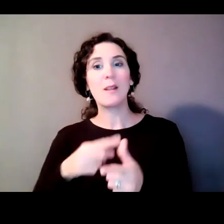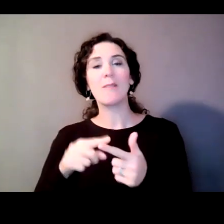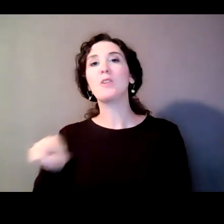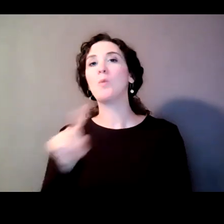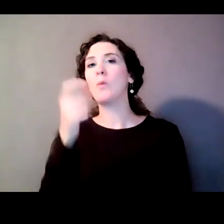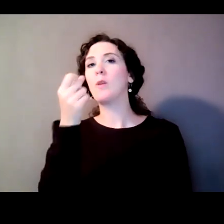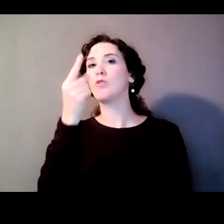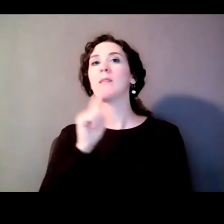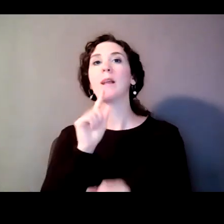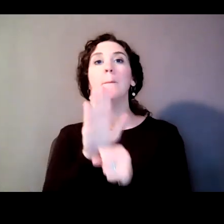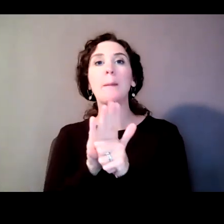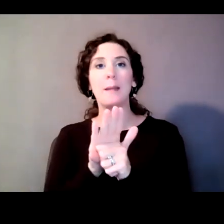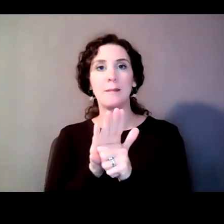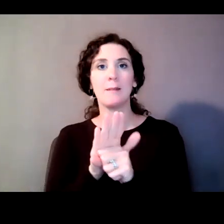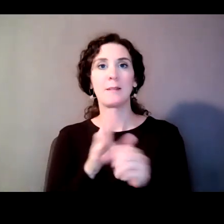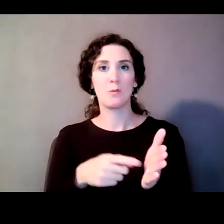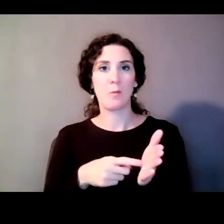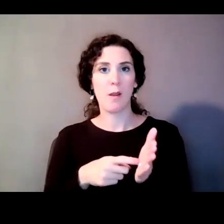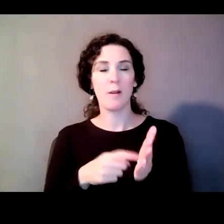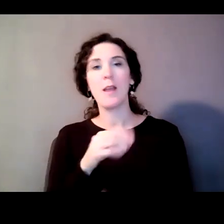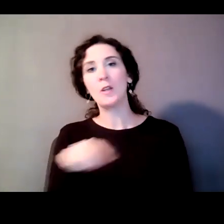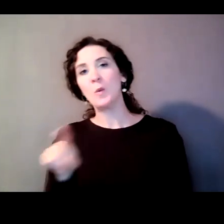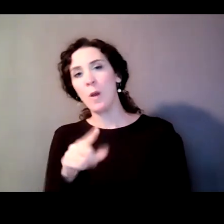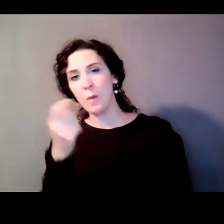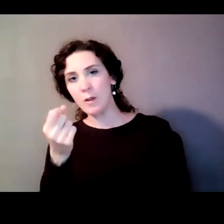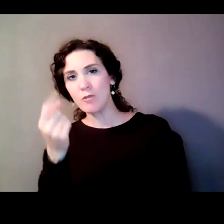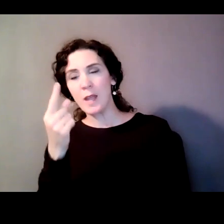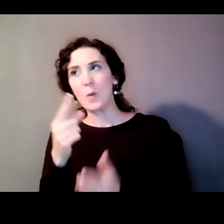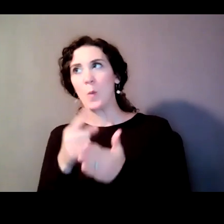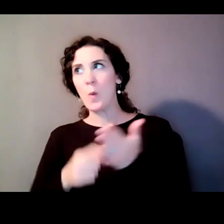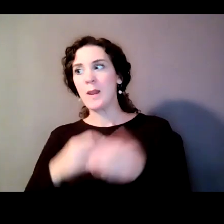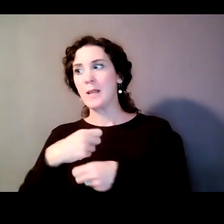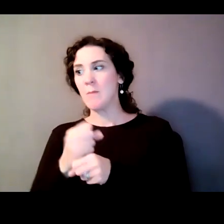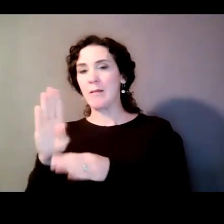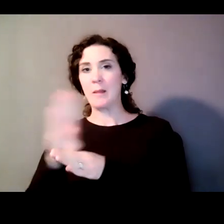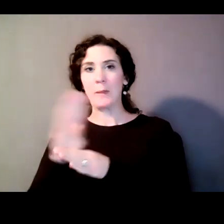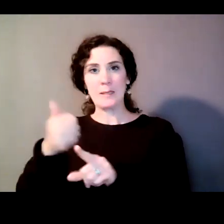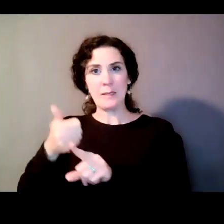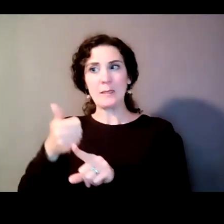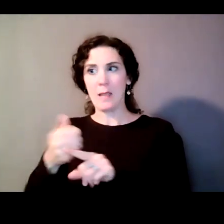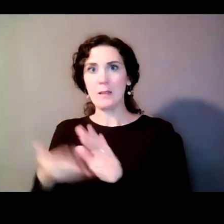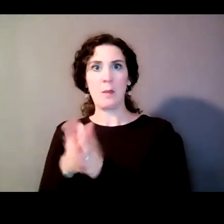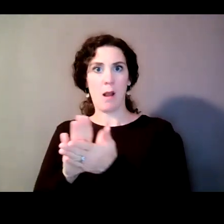I'm talking about, and you will certainly understand what has driven today's business to become the business that it is.